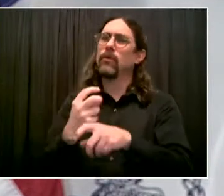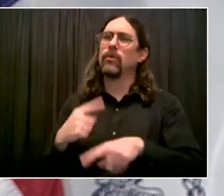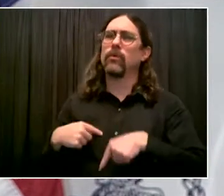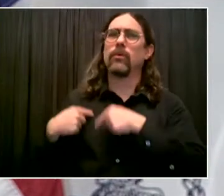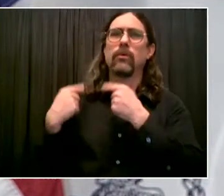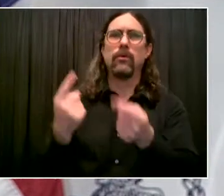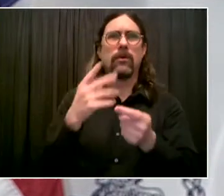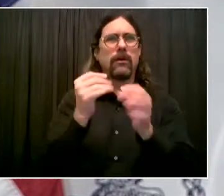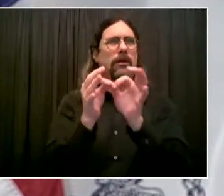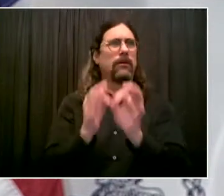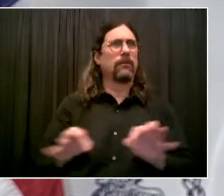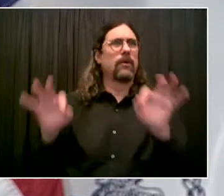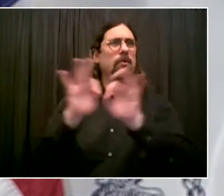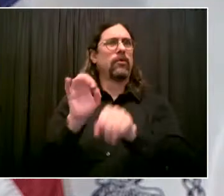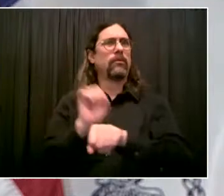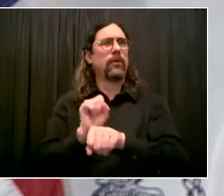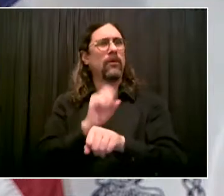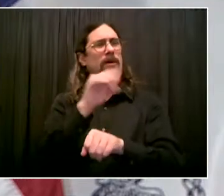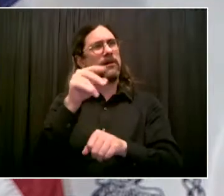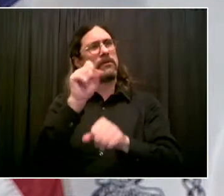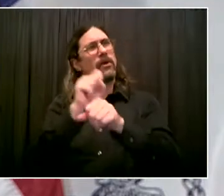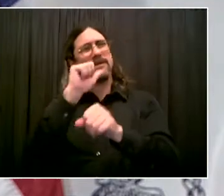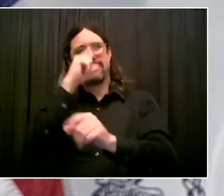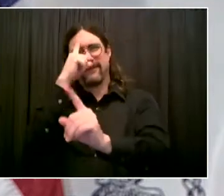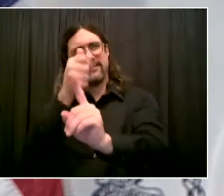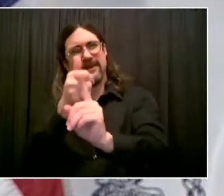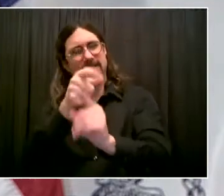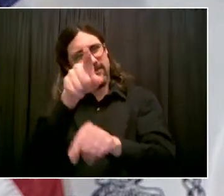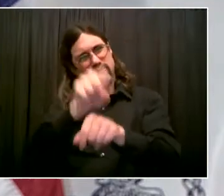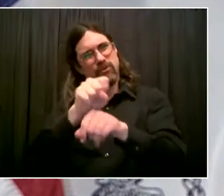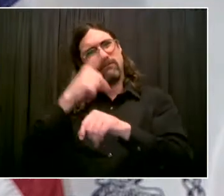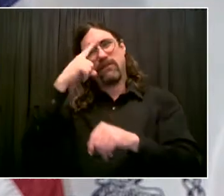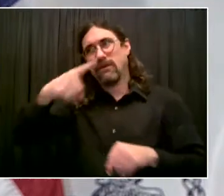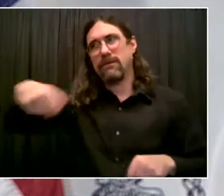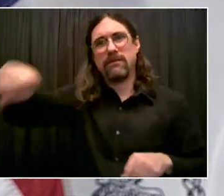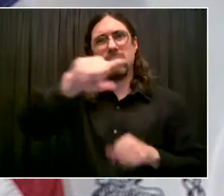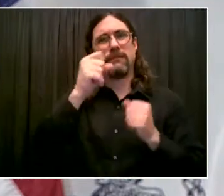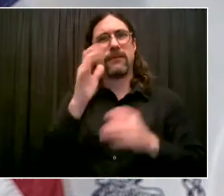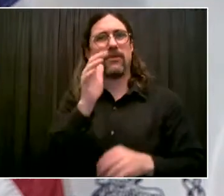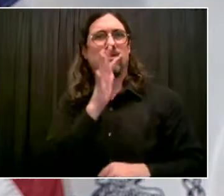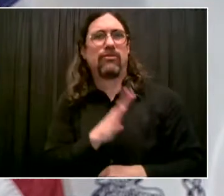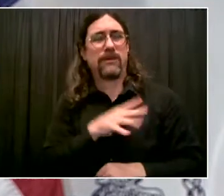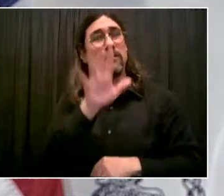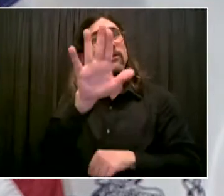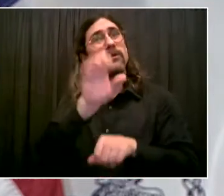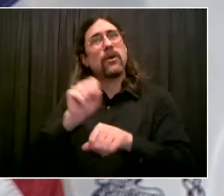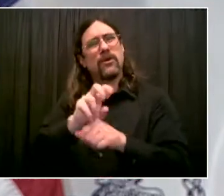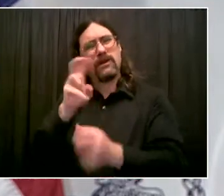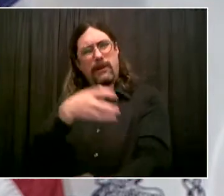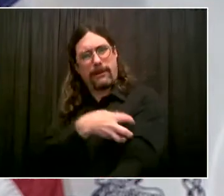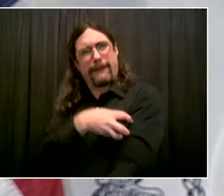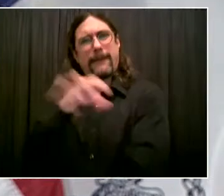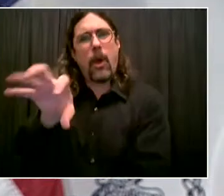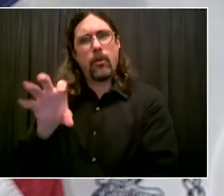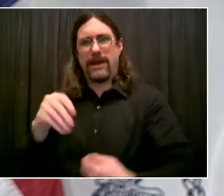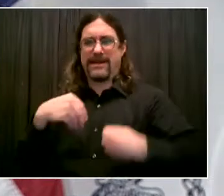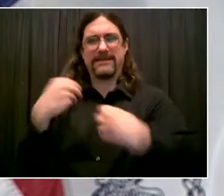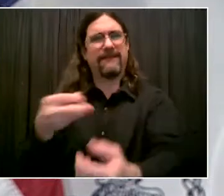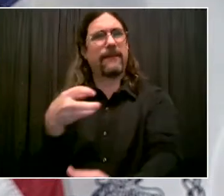ACTION TURN THAT PAIN INTO POWER AND REALLY BEEN OUT THERE FIGHTING FOR A PROTECTING FOR OTHER PEOPLE.